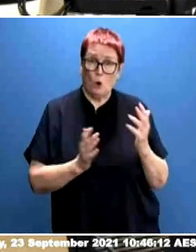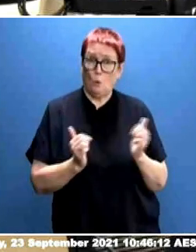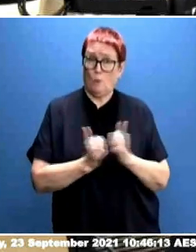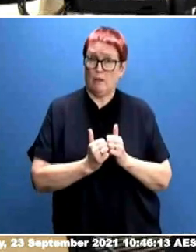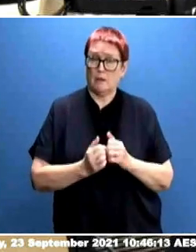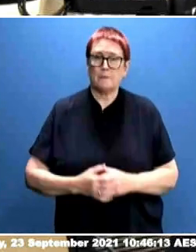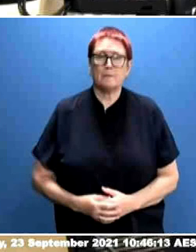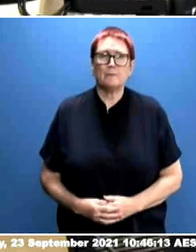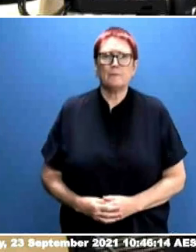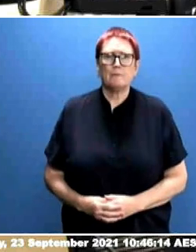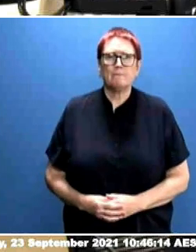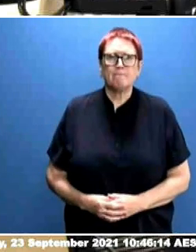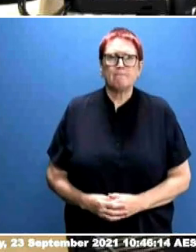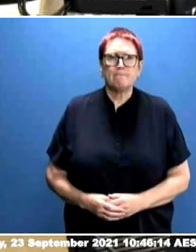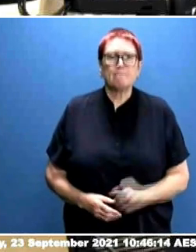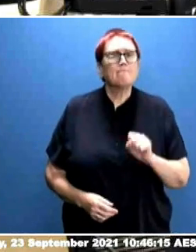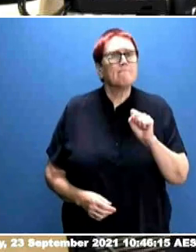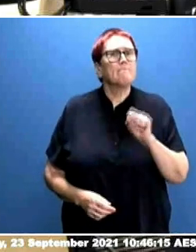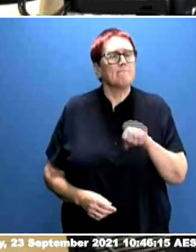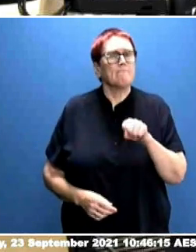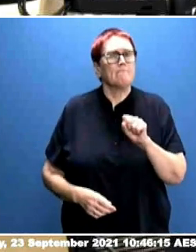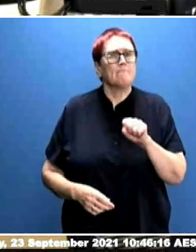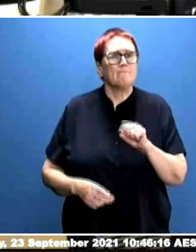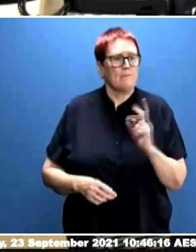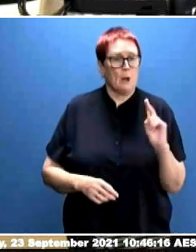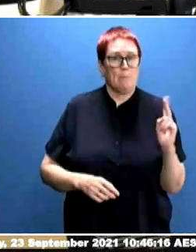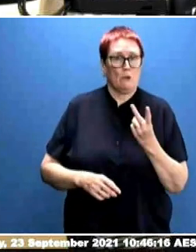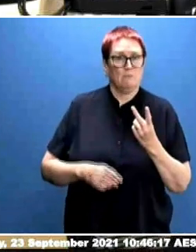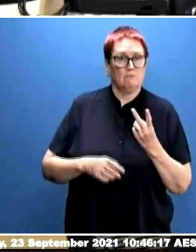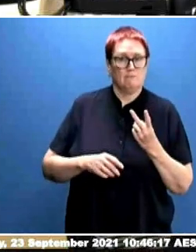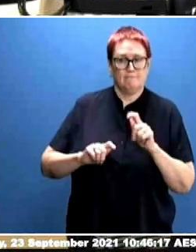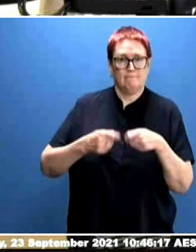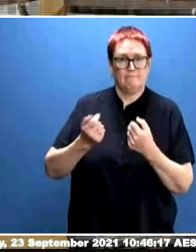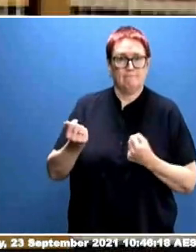I think that it's a joint response in the sense that the therapeutic care the staff provide inherently